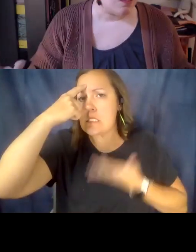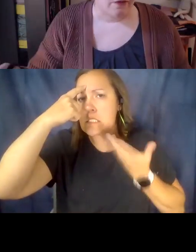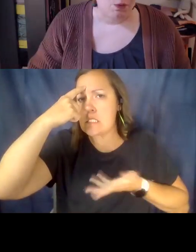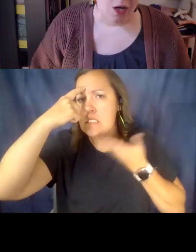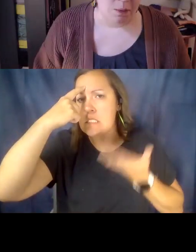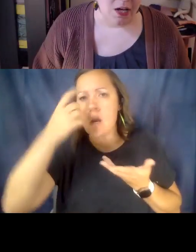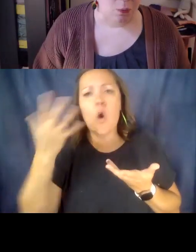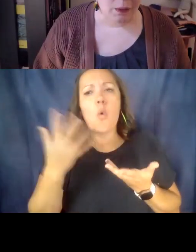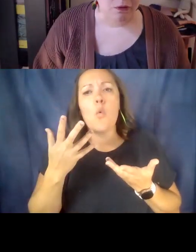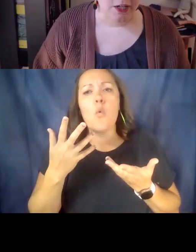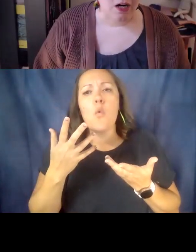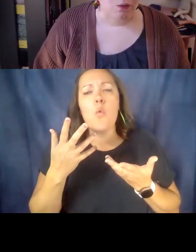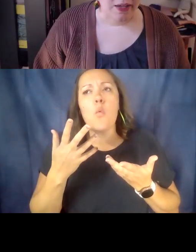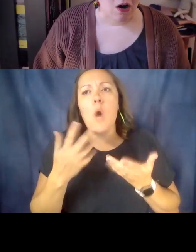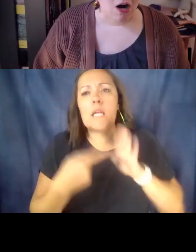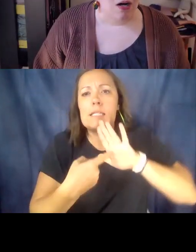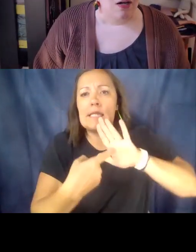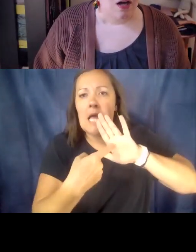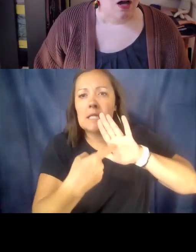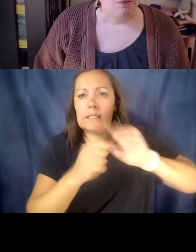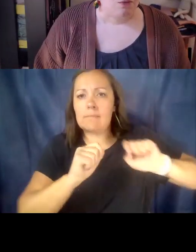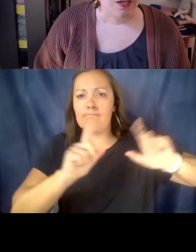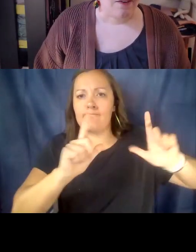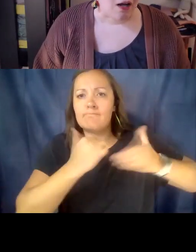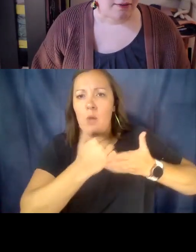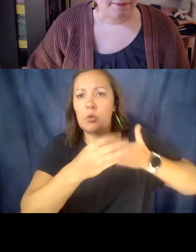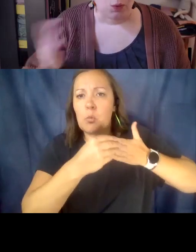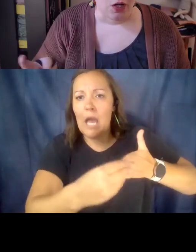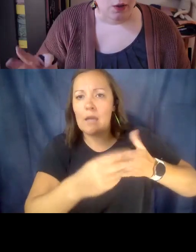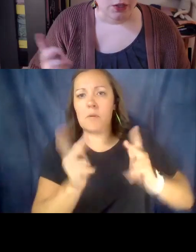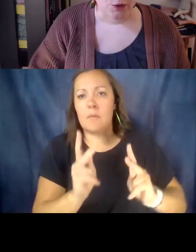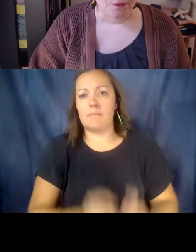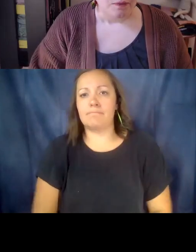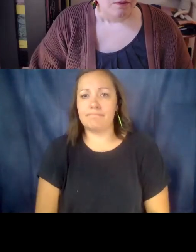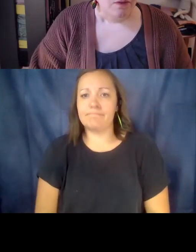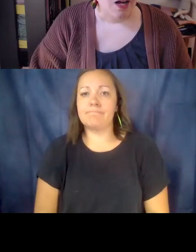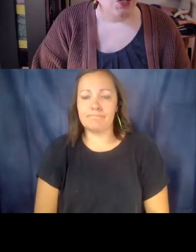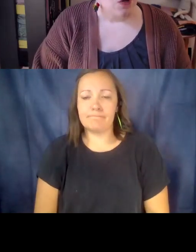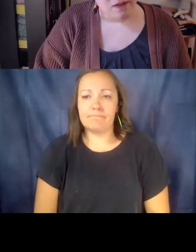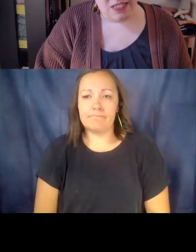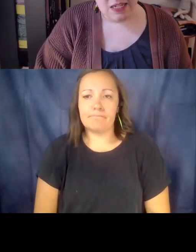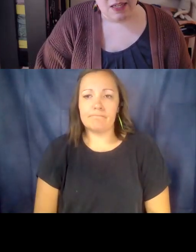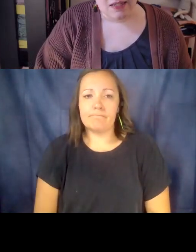have you put up to help people figure out who they are, and where they are going to? I see things